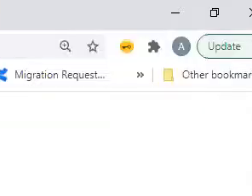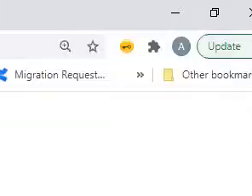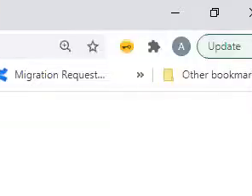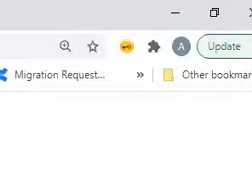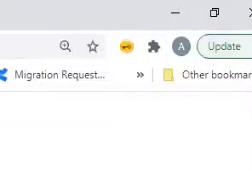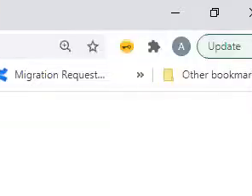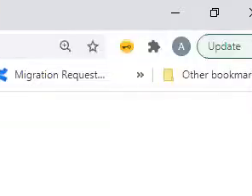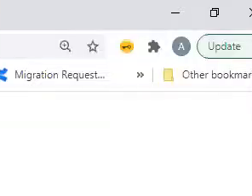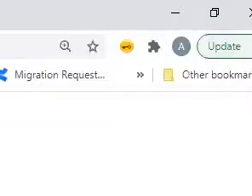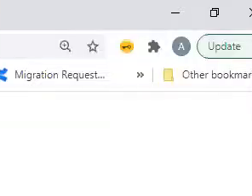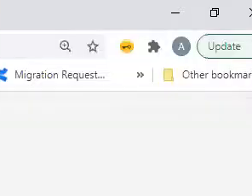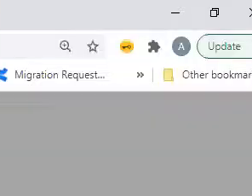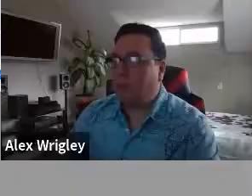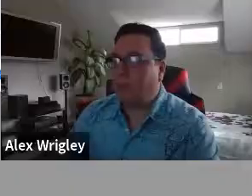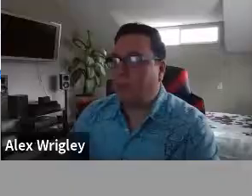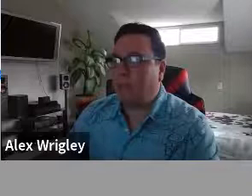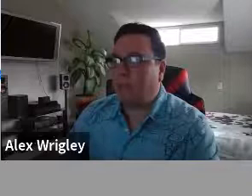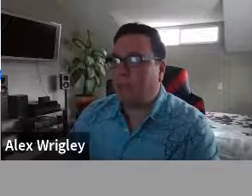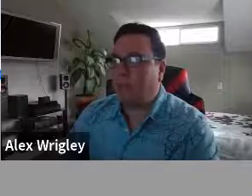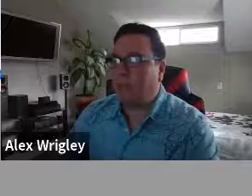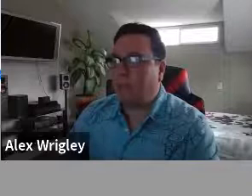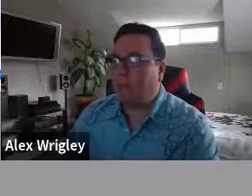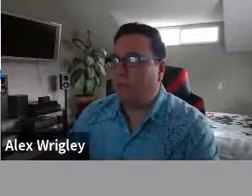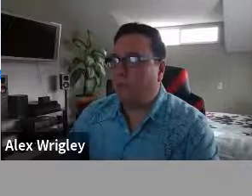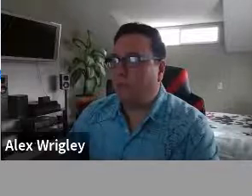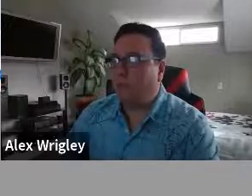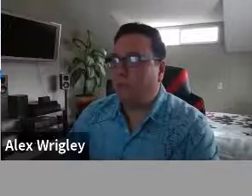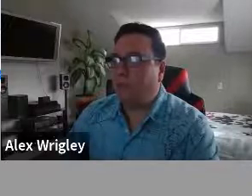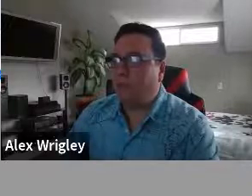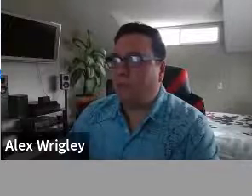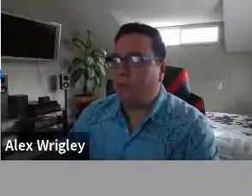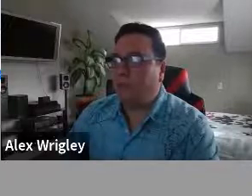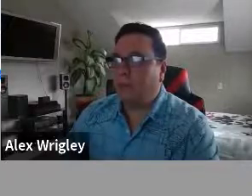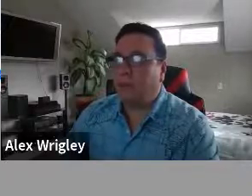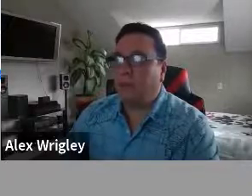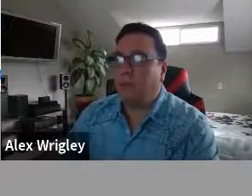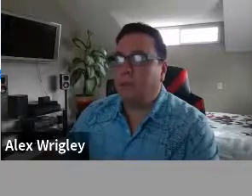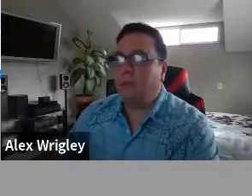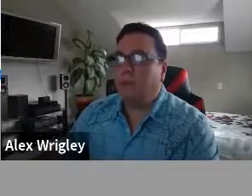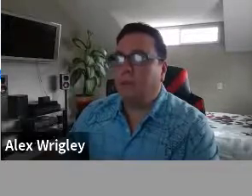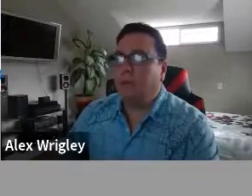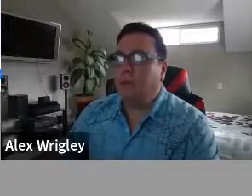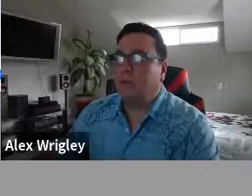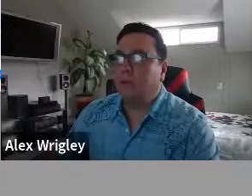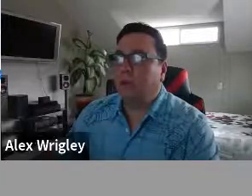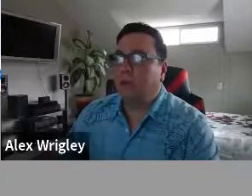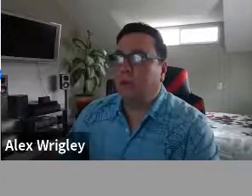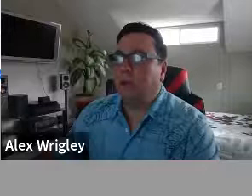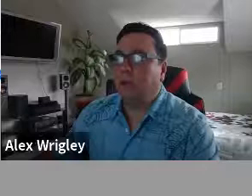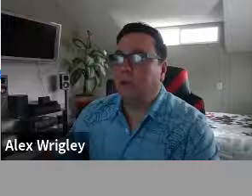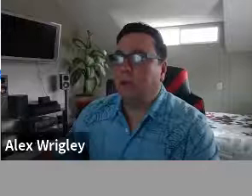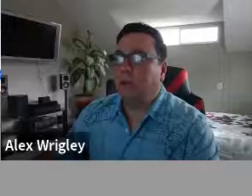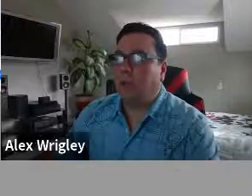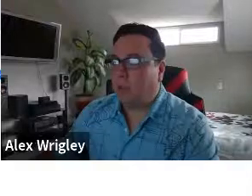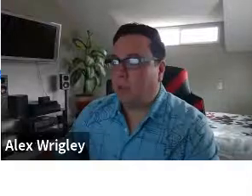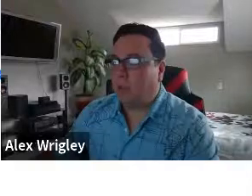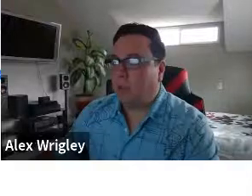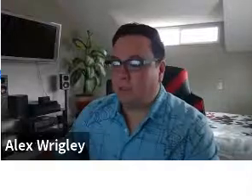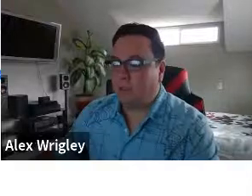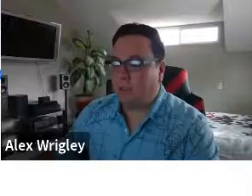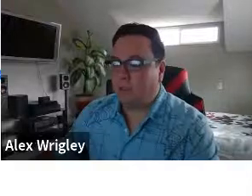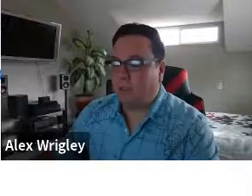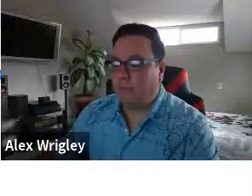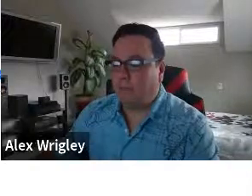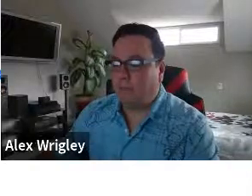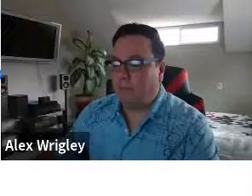Alex Wrigley: We will just add that same form. So Marc, here's that same file, we just